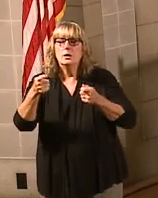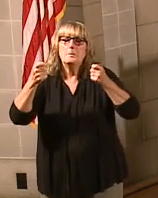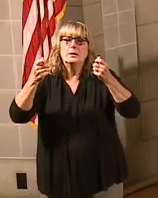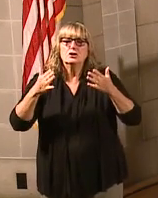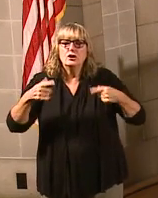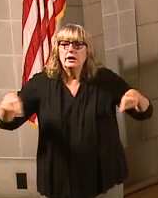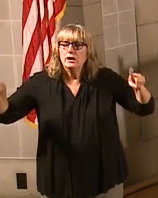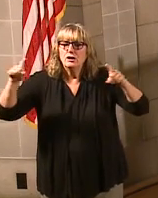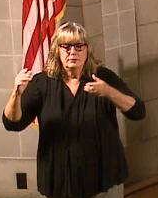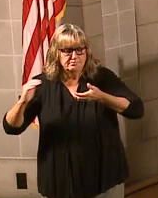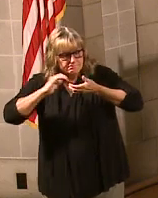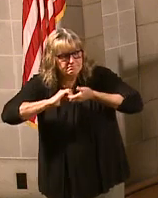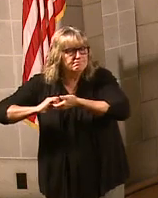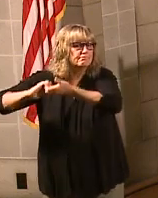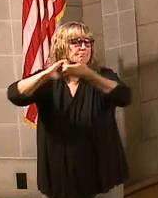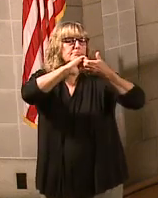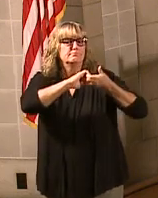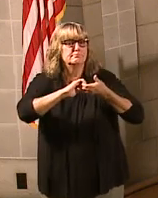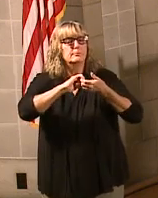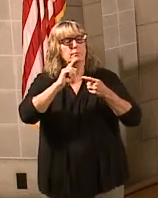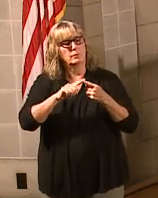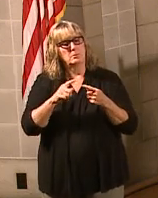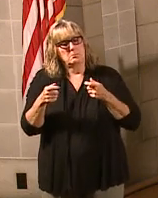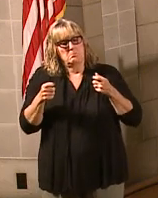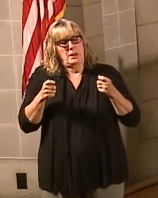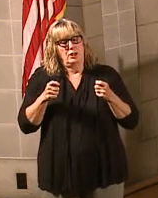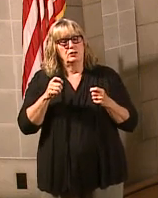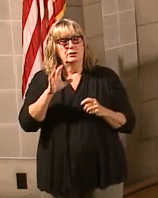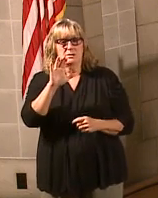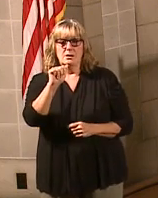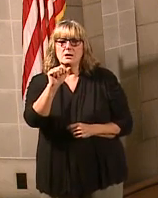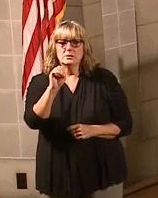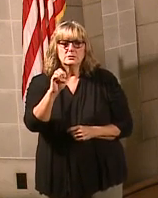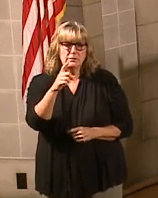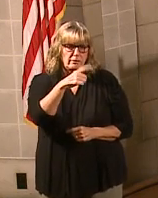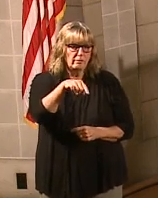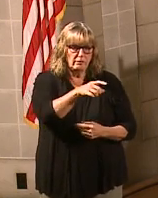BOTH COVID AND NON-COVID